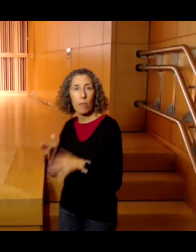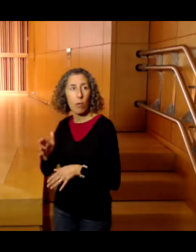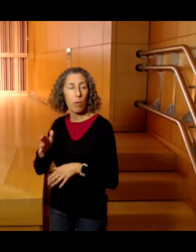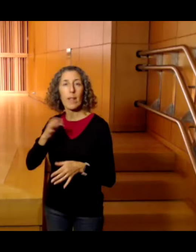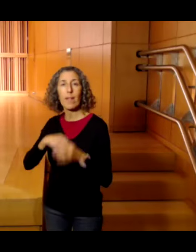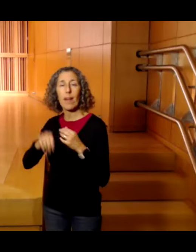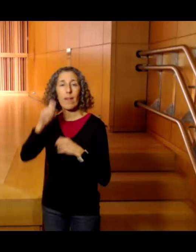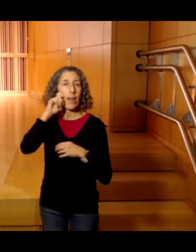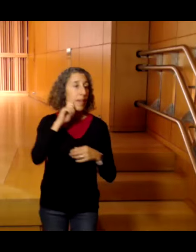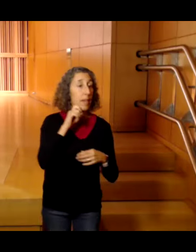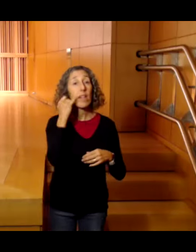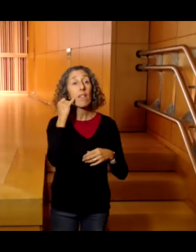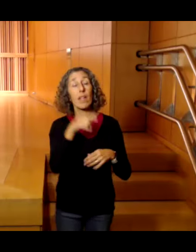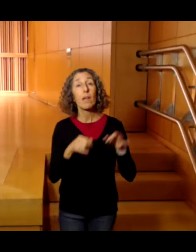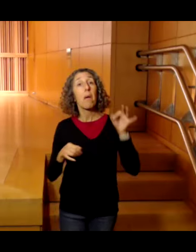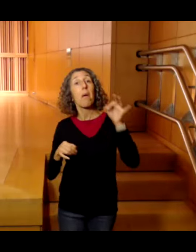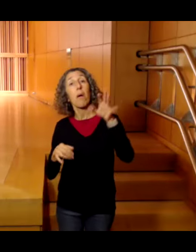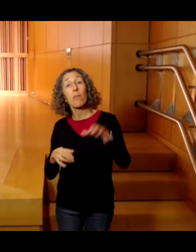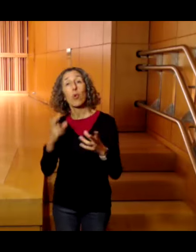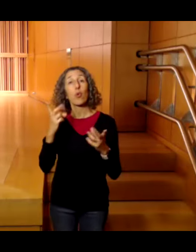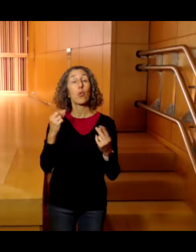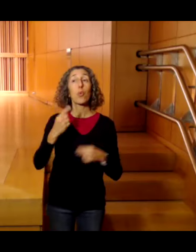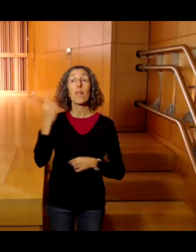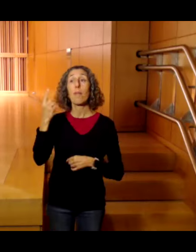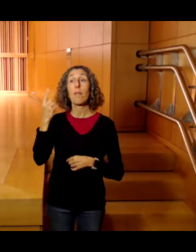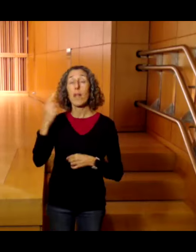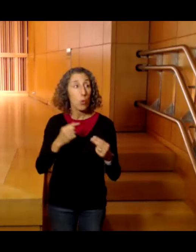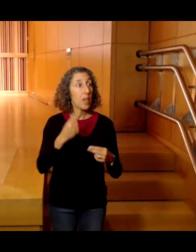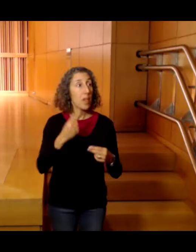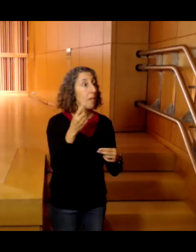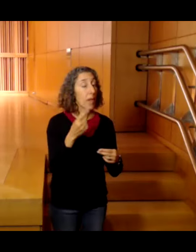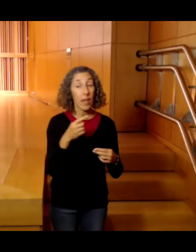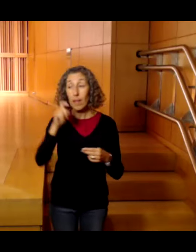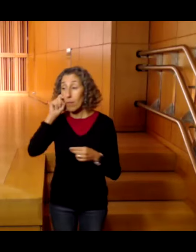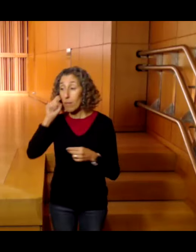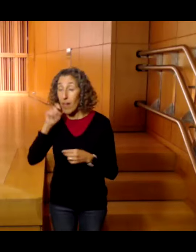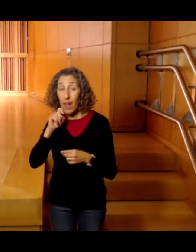I might have taken up to armed robbery and never noticed the difference.